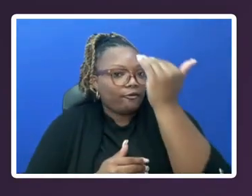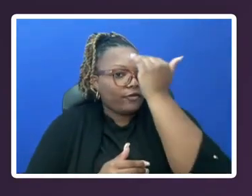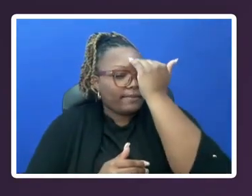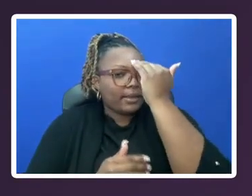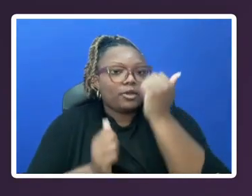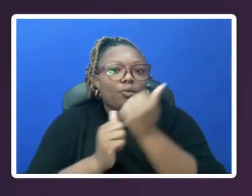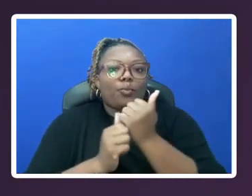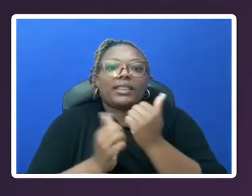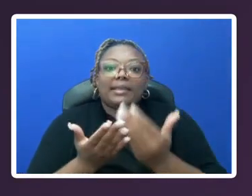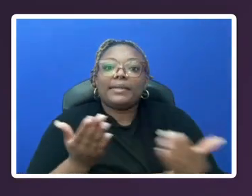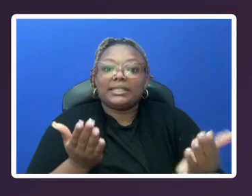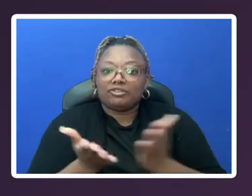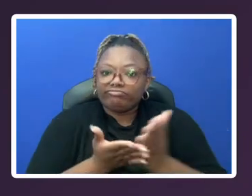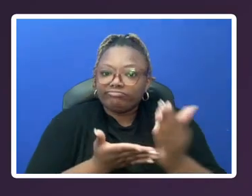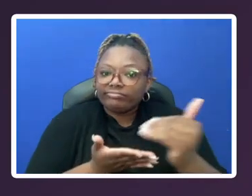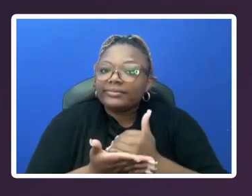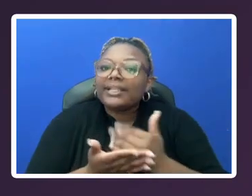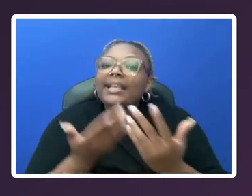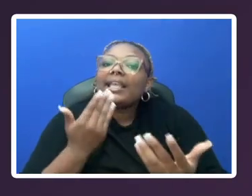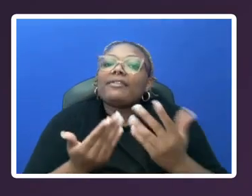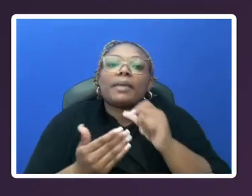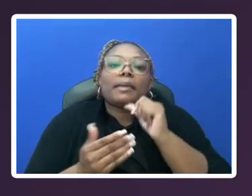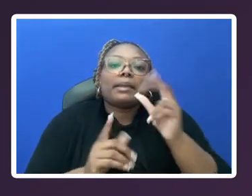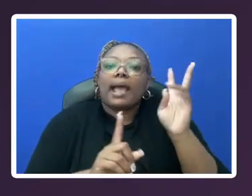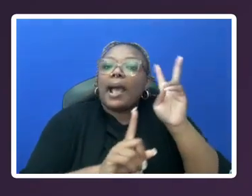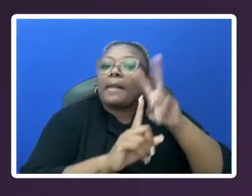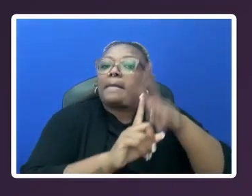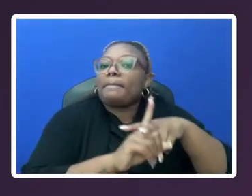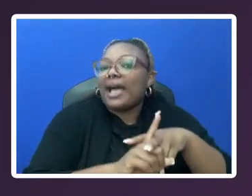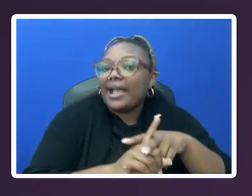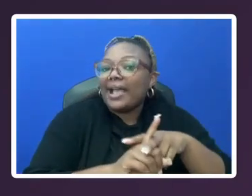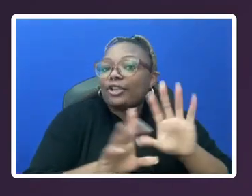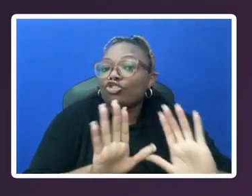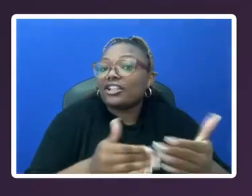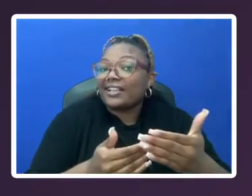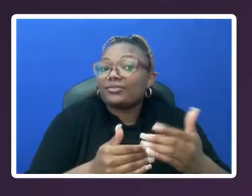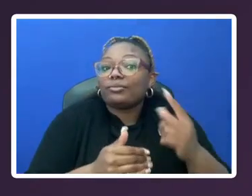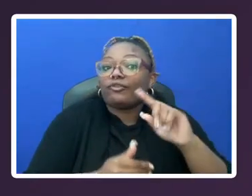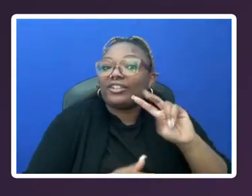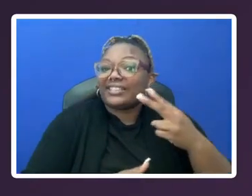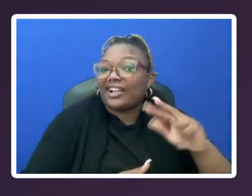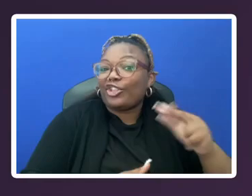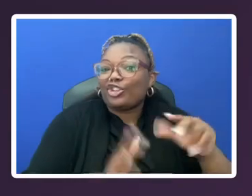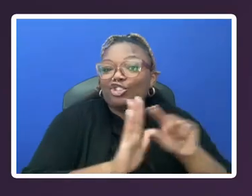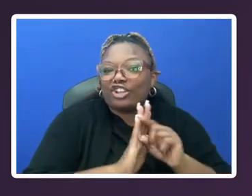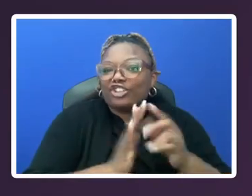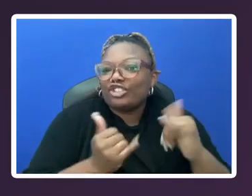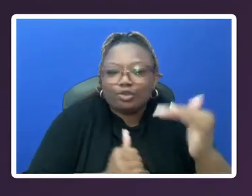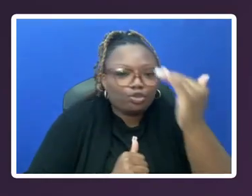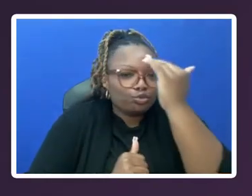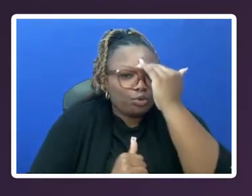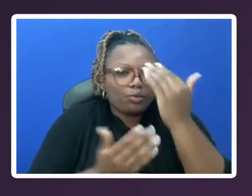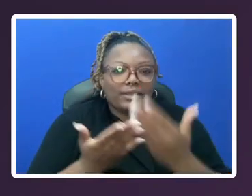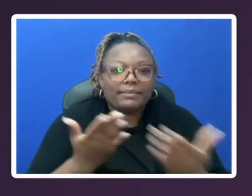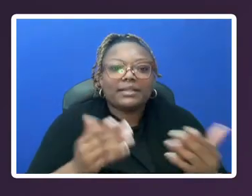might not roll out in the classroom, say, for a second or third grade class. Renee Gokey: Yeah. The Gold